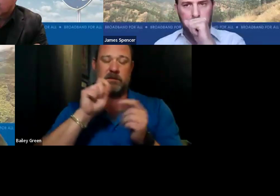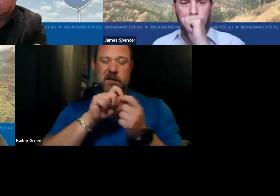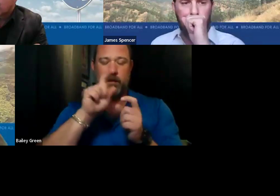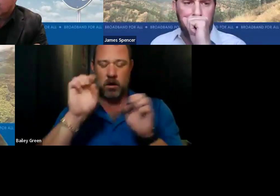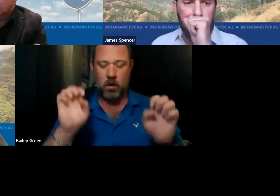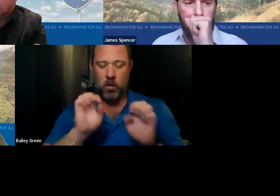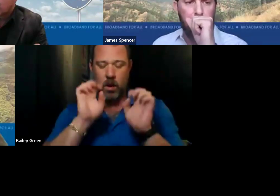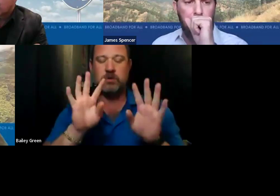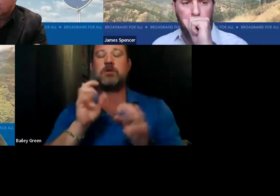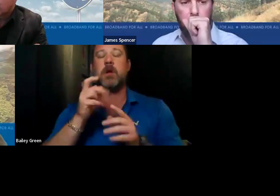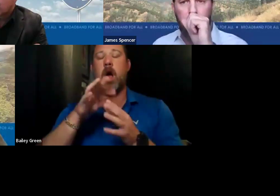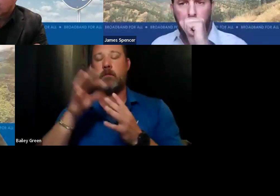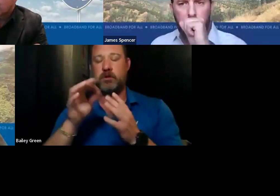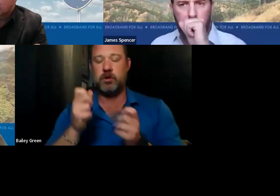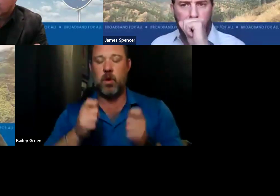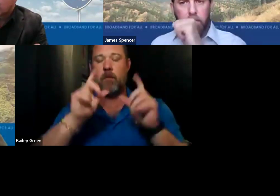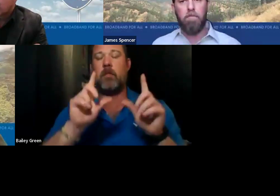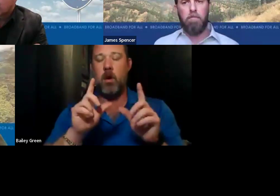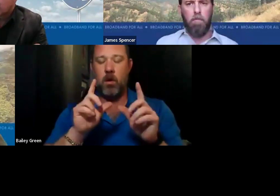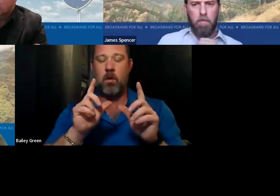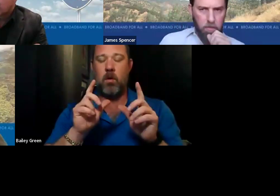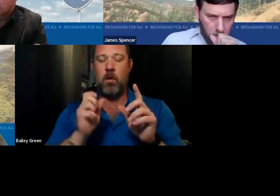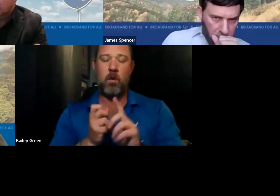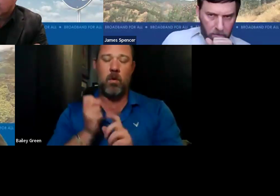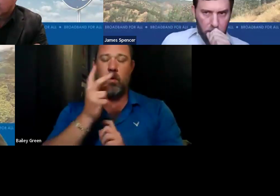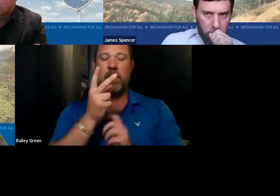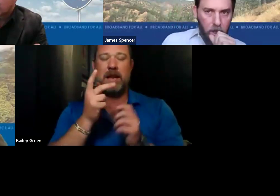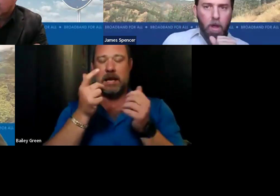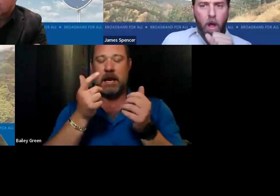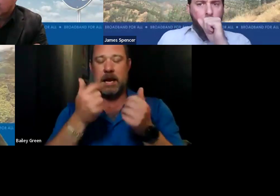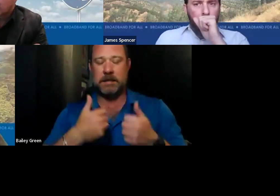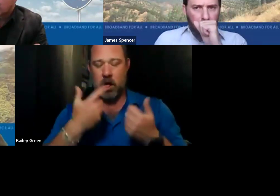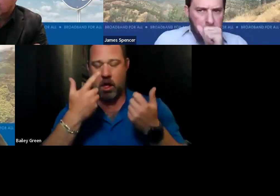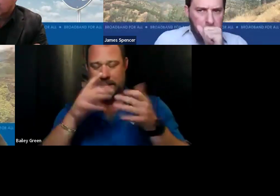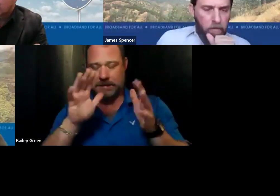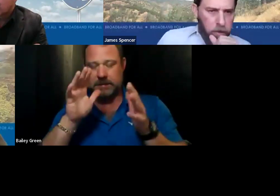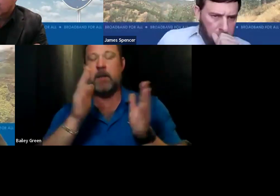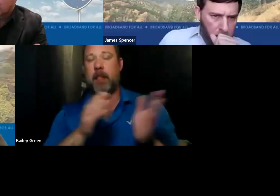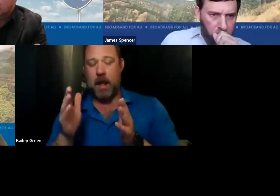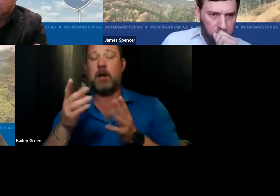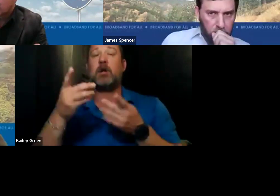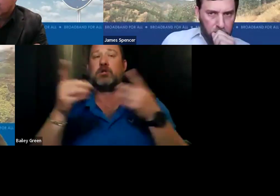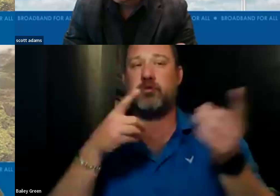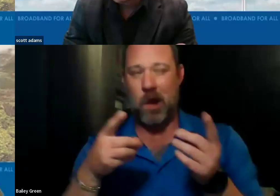an option to upload an existing plan. So, upload that plan. Describe your prior planning efforts,